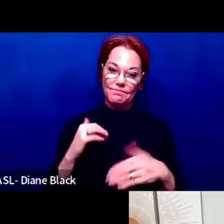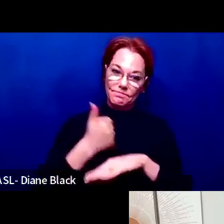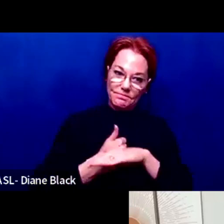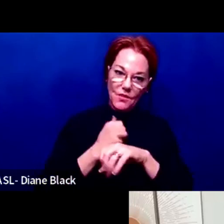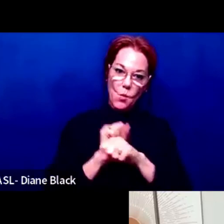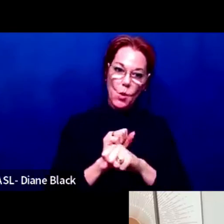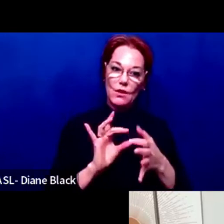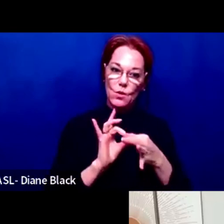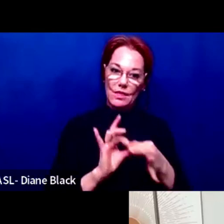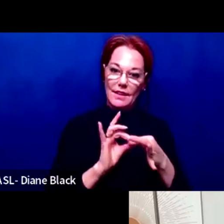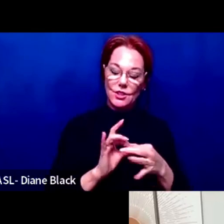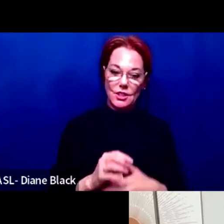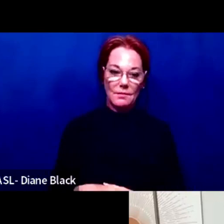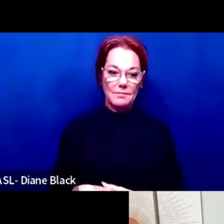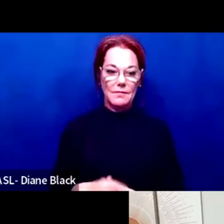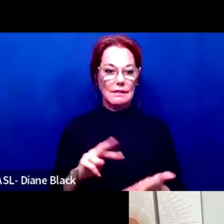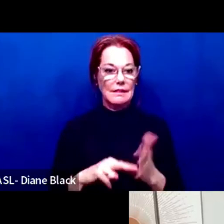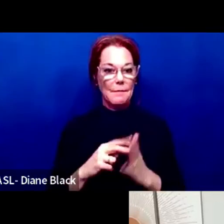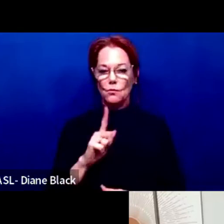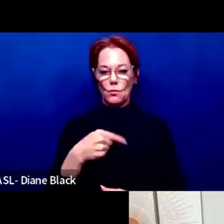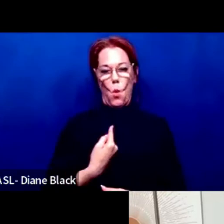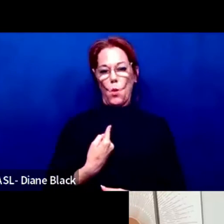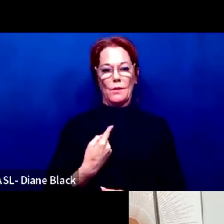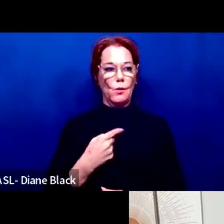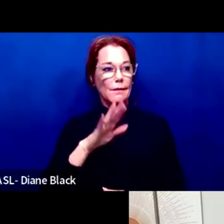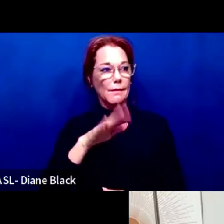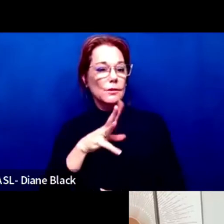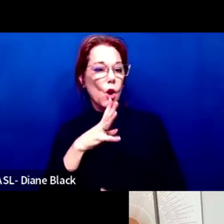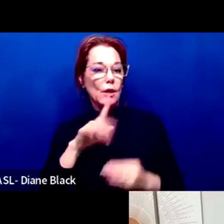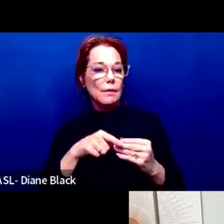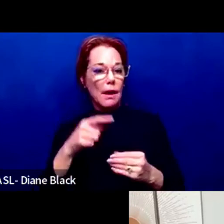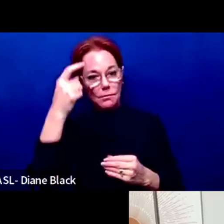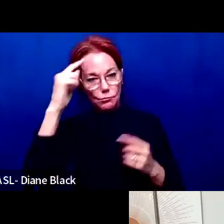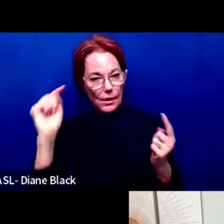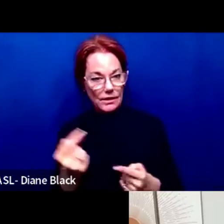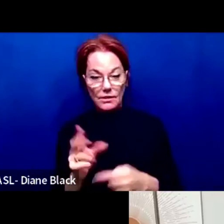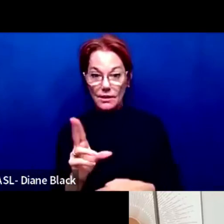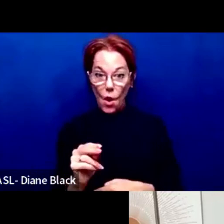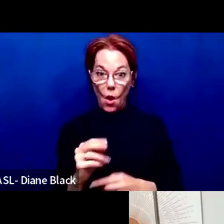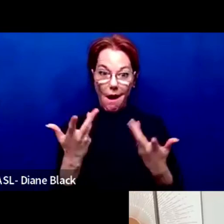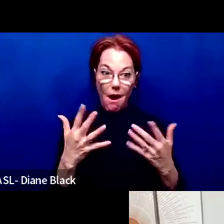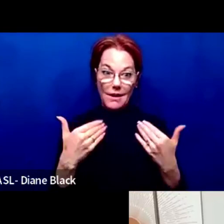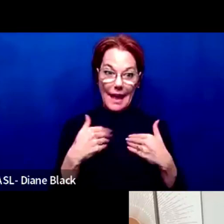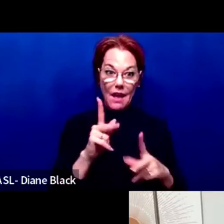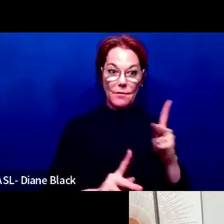weren't the only ones coming to the table kind of talking about brain injury, there were already people involved in the process that were kind of immersed in